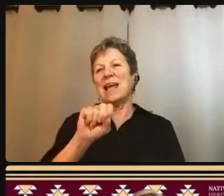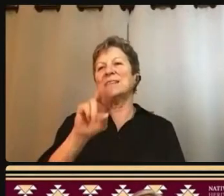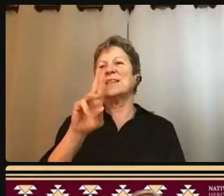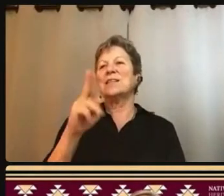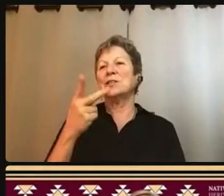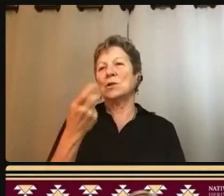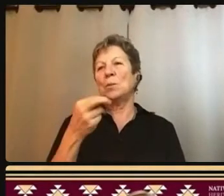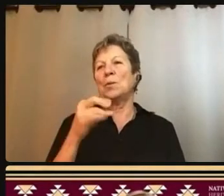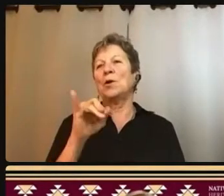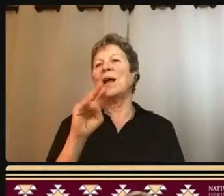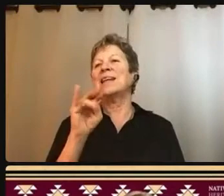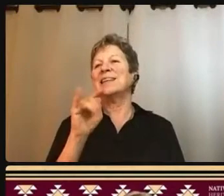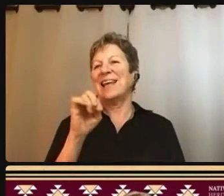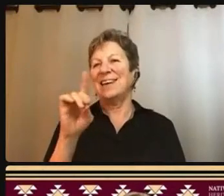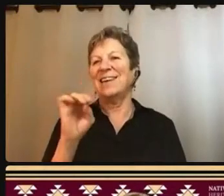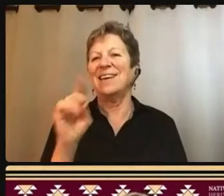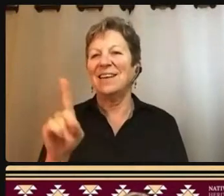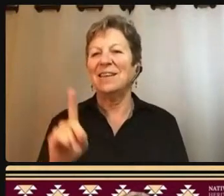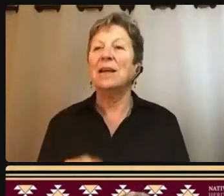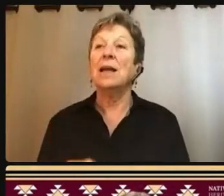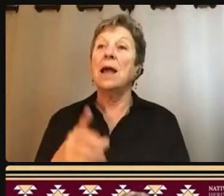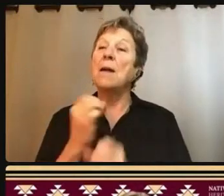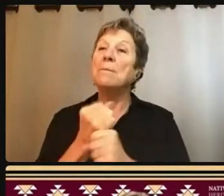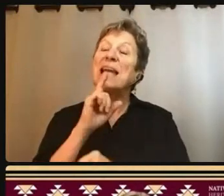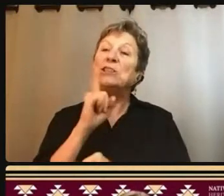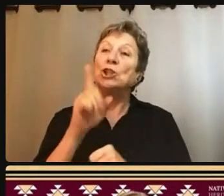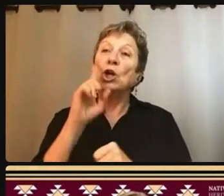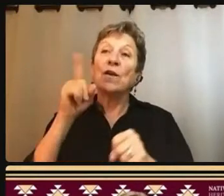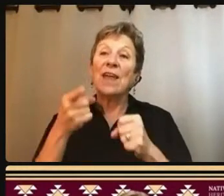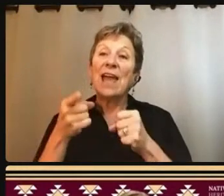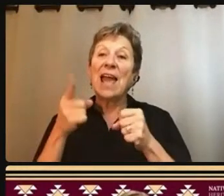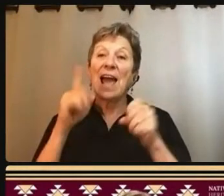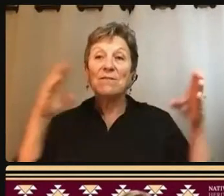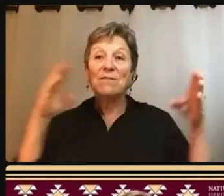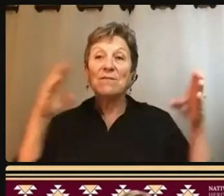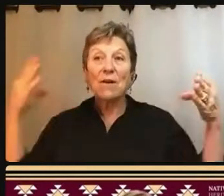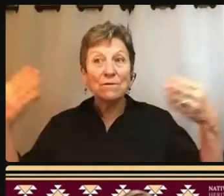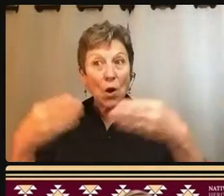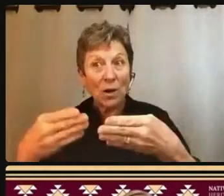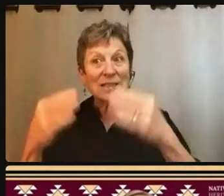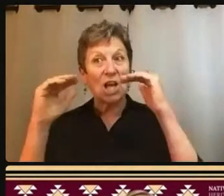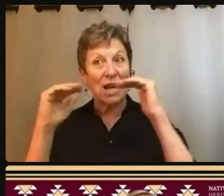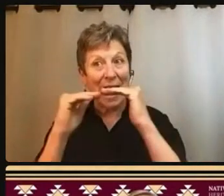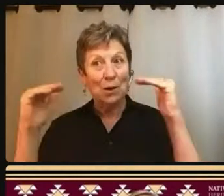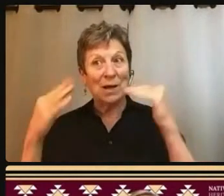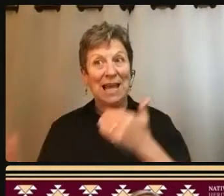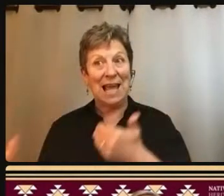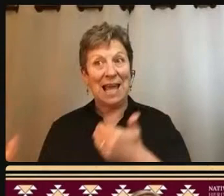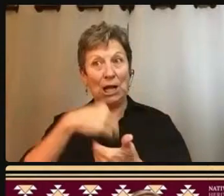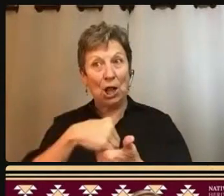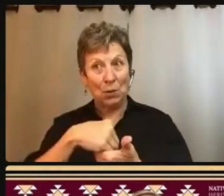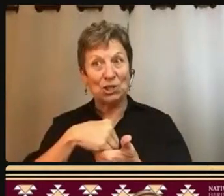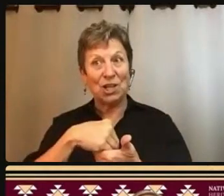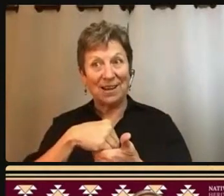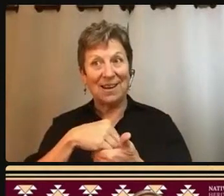INCLUDES THE POSITION FOR A NEW SUPERINTENDENT AS WELL.